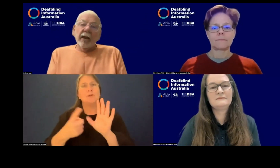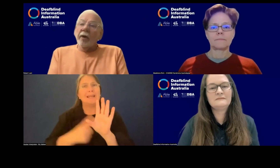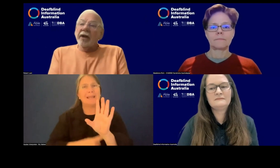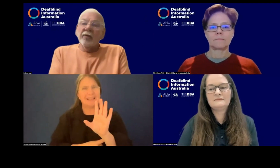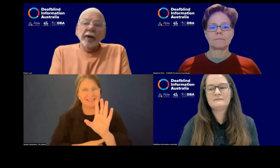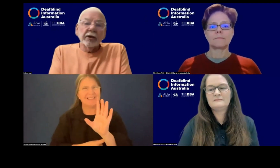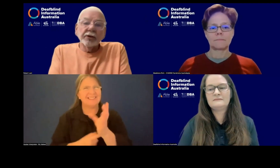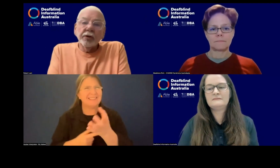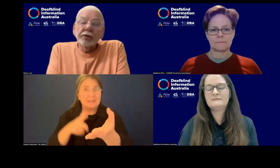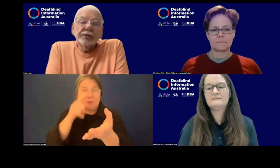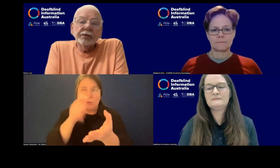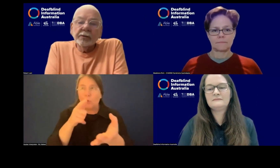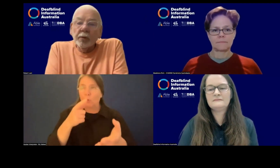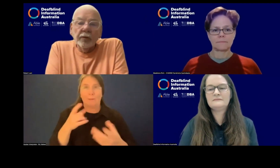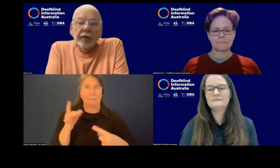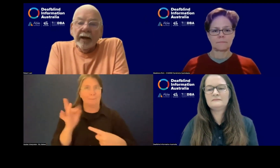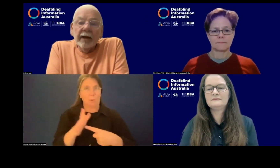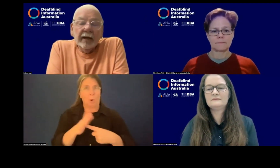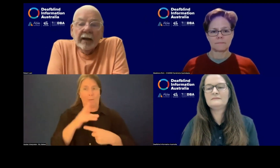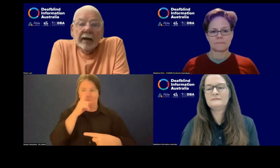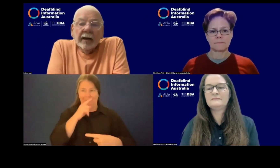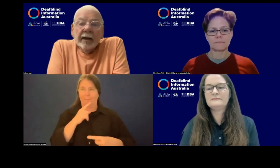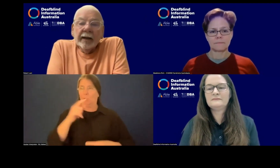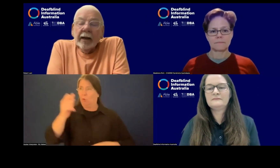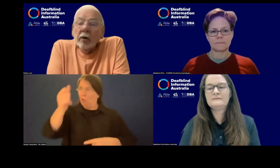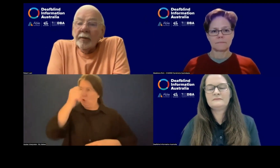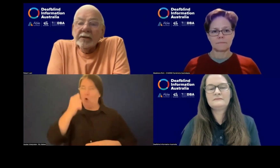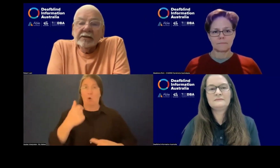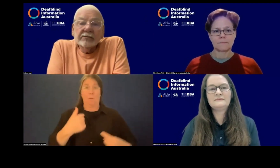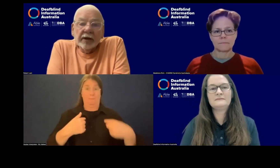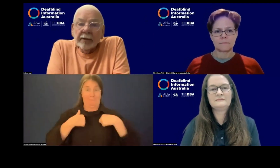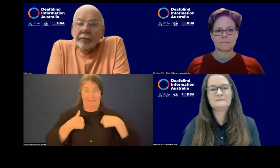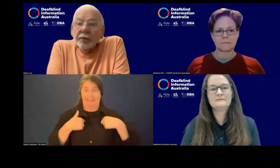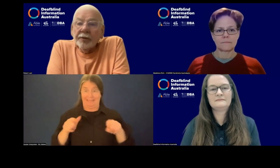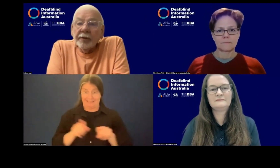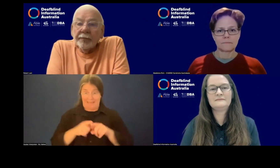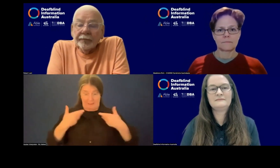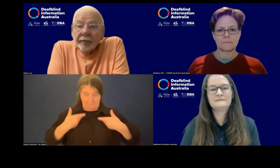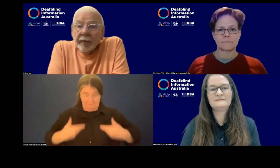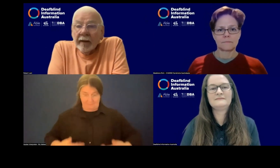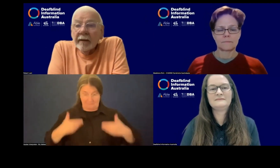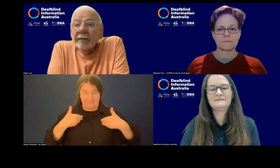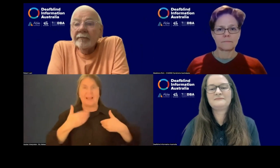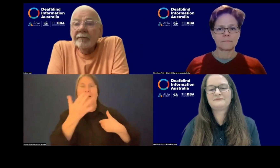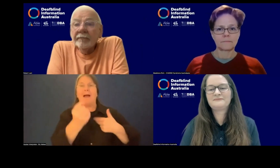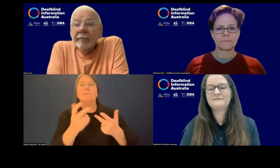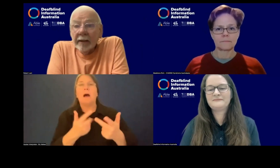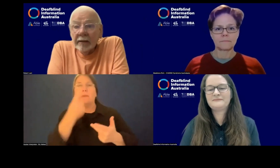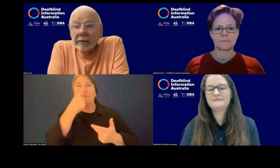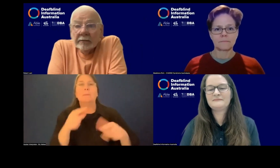Whatever we can do to support that and help is really important. Madelene?